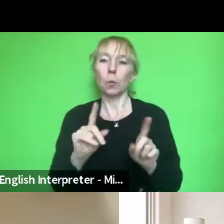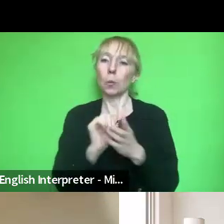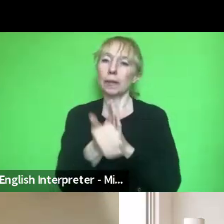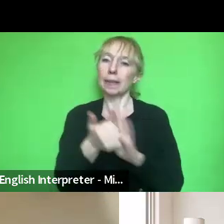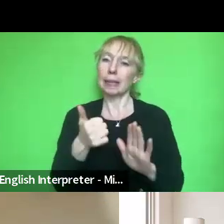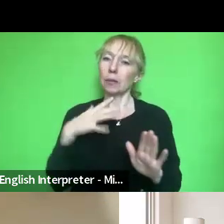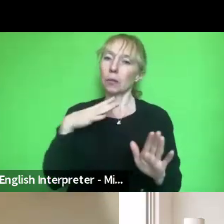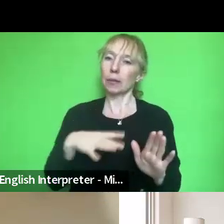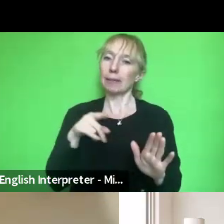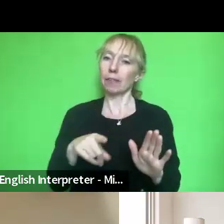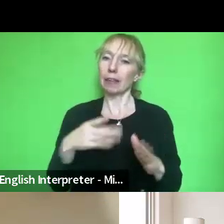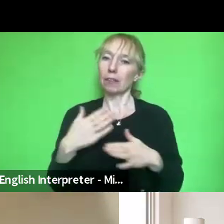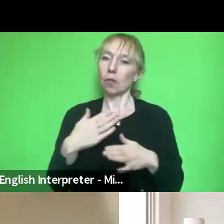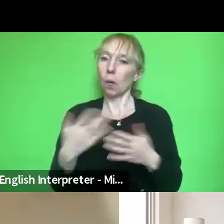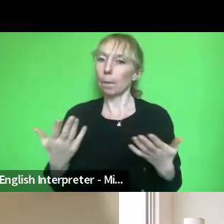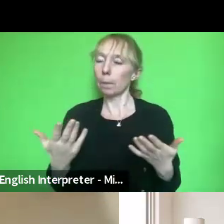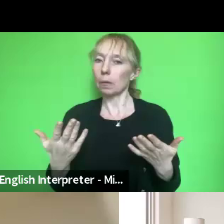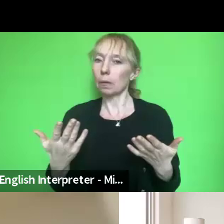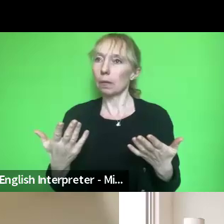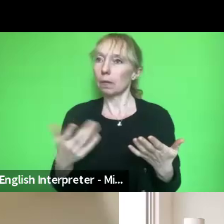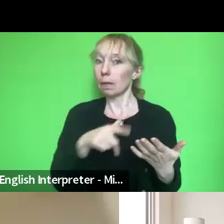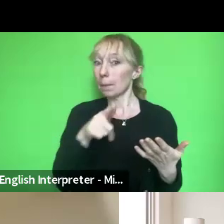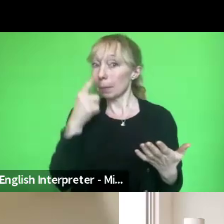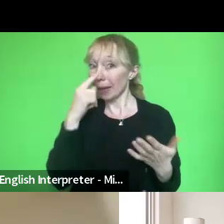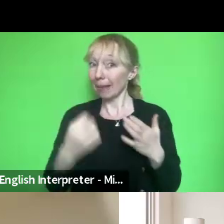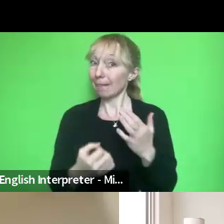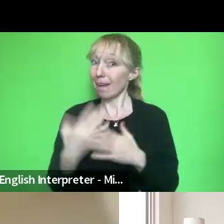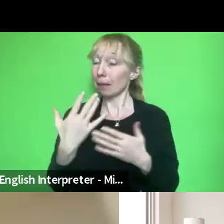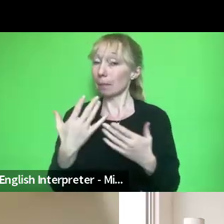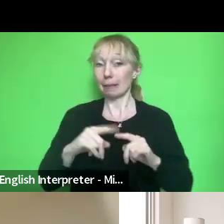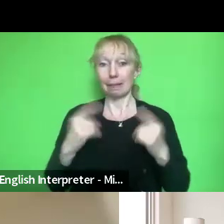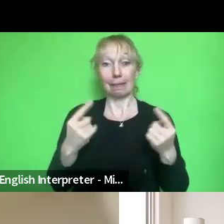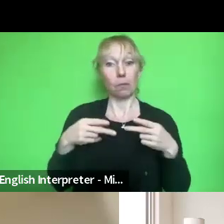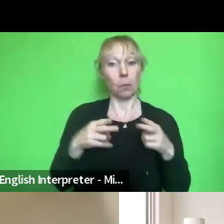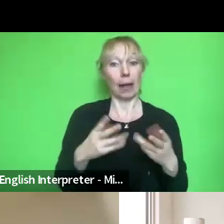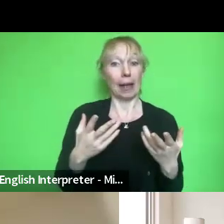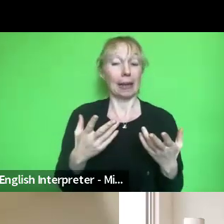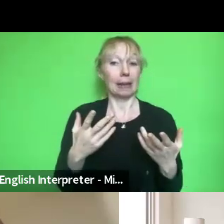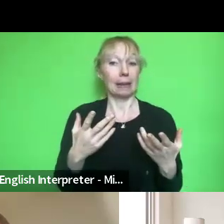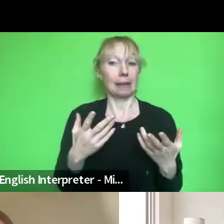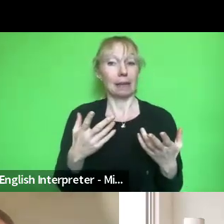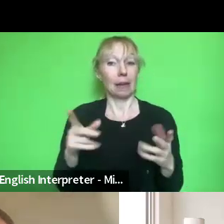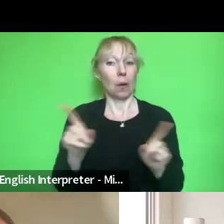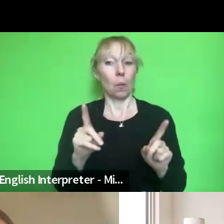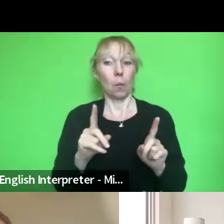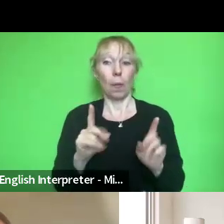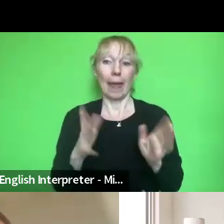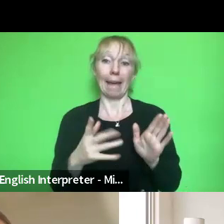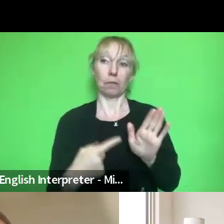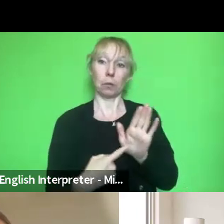for this role that maybe people can develop in unconventional ways, and sort of what they should really be highlighting in their skillset? and yeah,